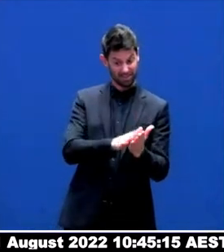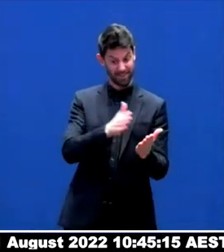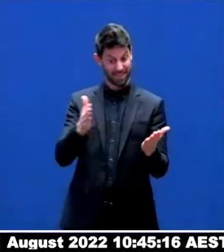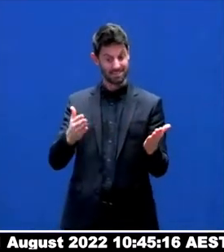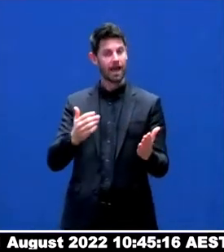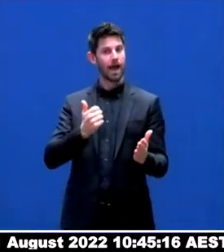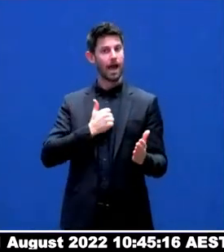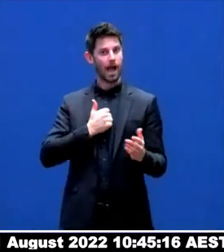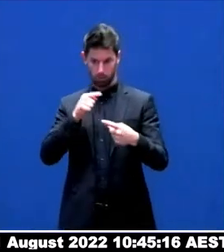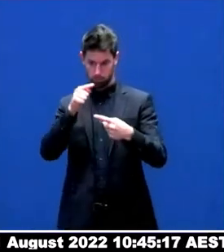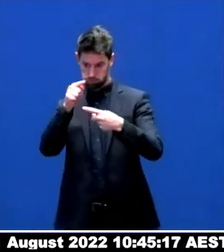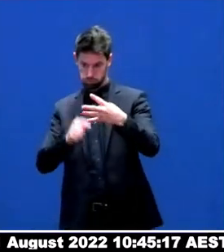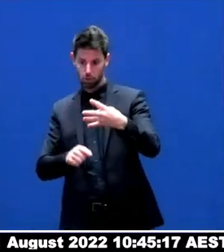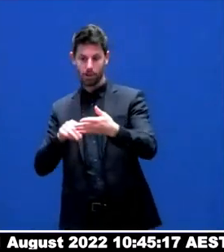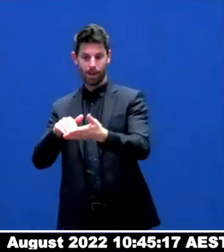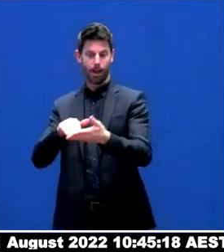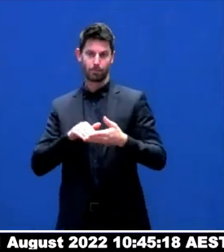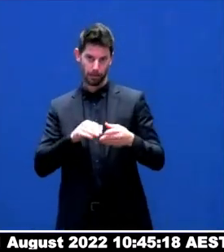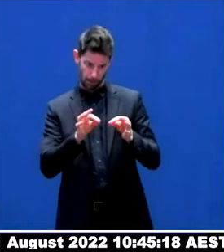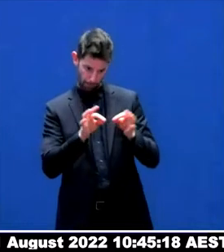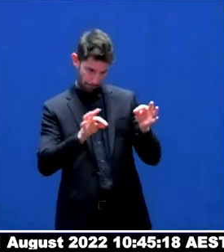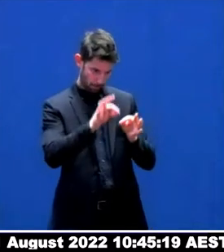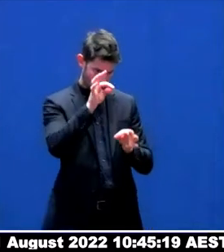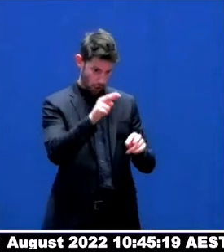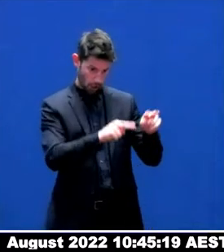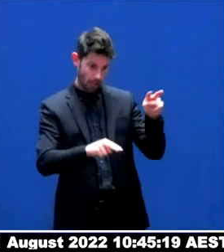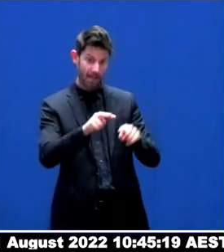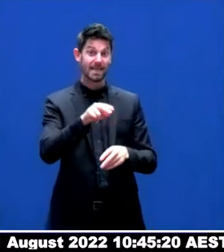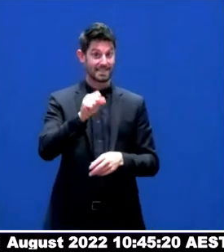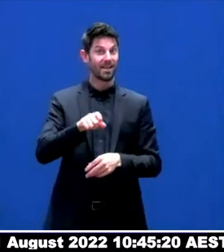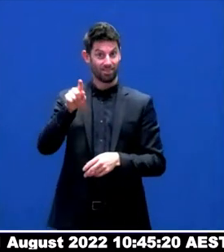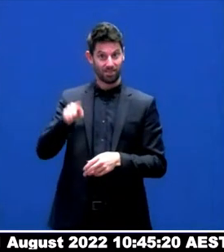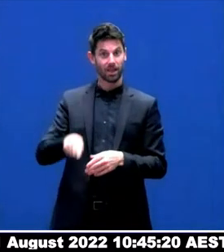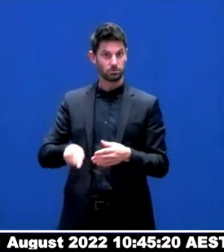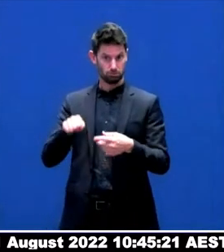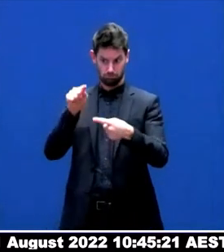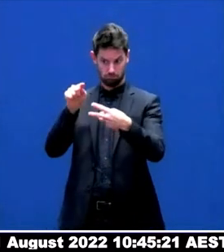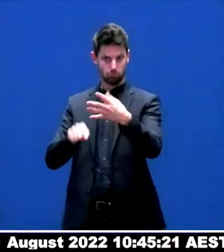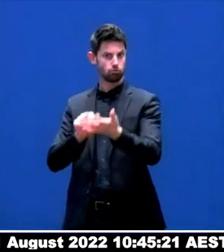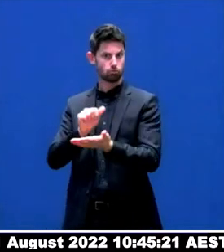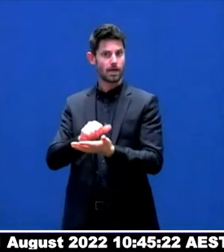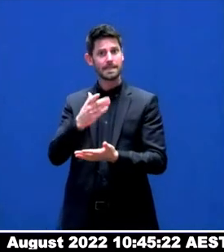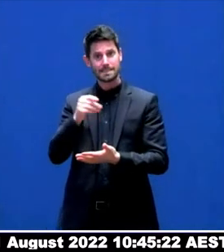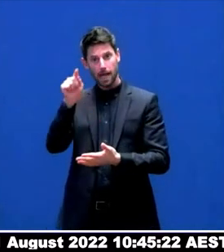measuring? Yes, that's correct. Alright. But you will notice that some of them are baseline measures.